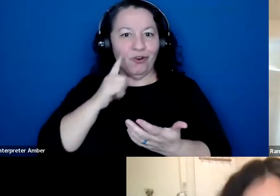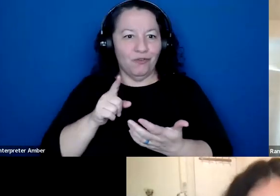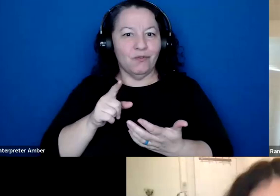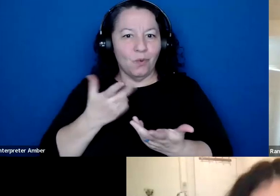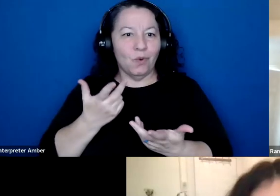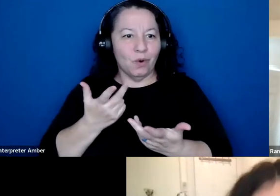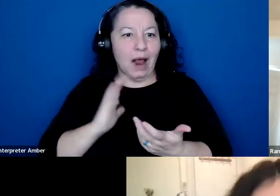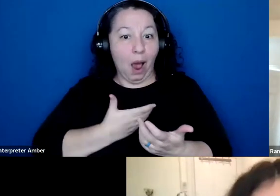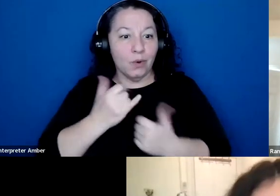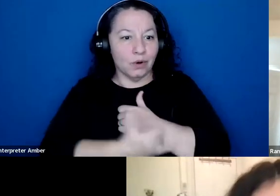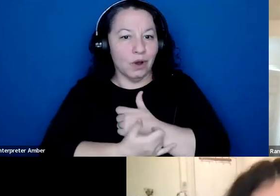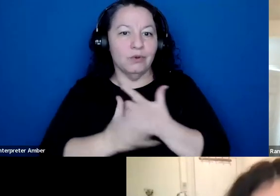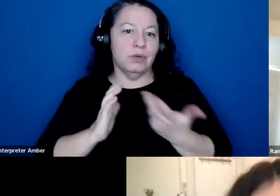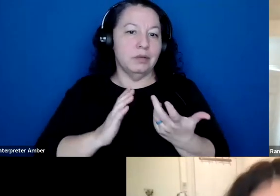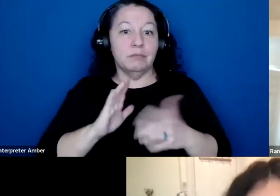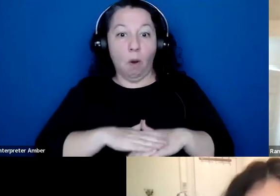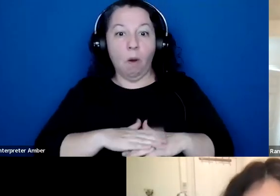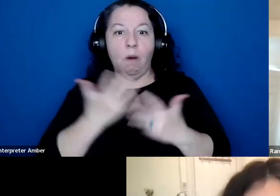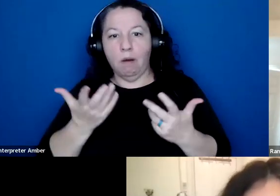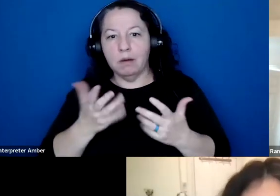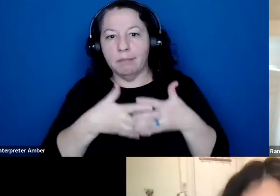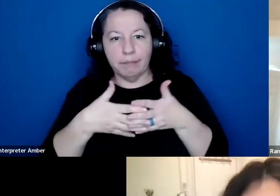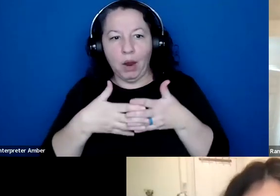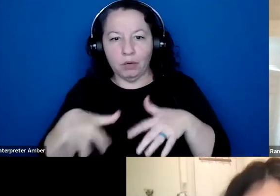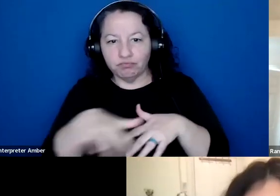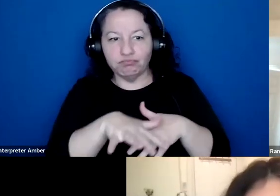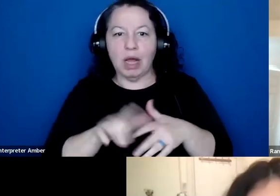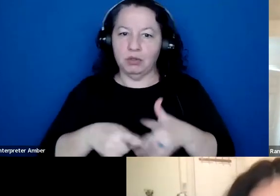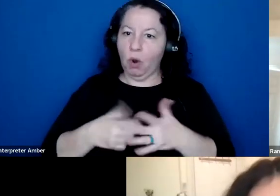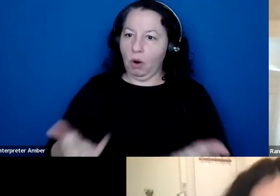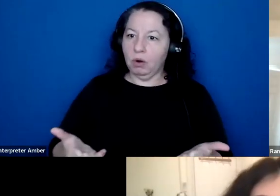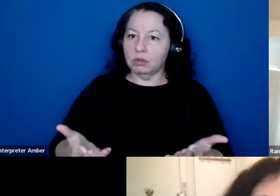Right. Absolutely.